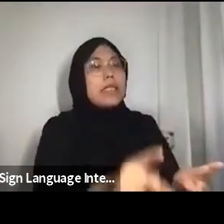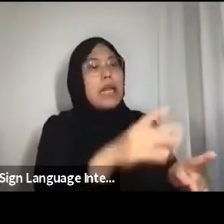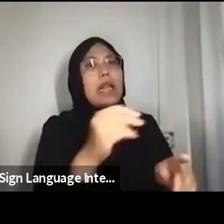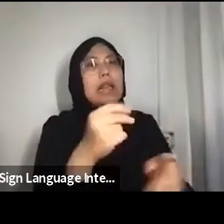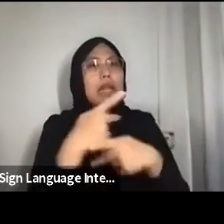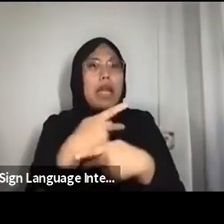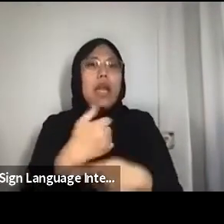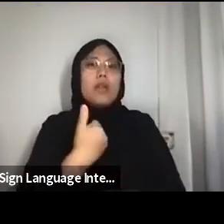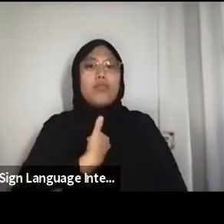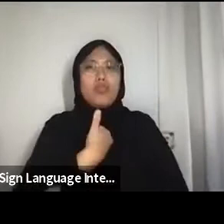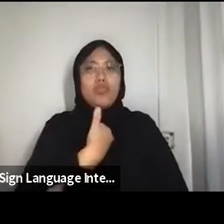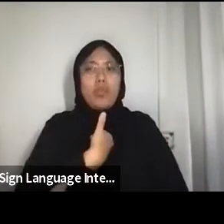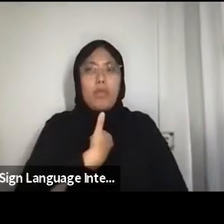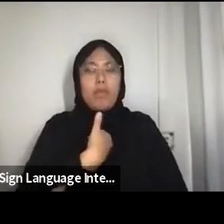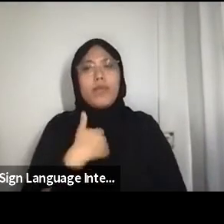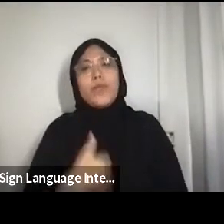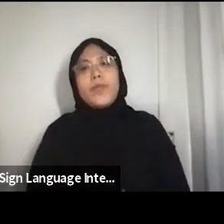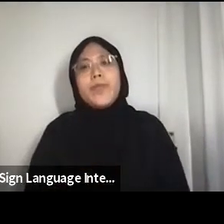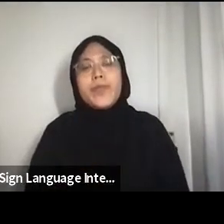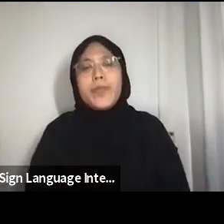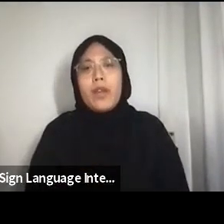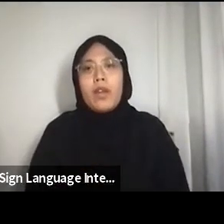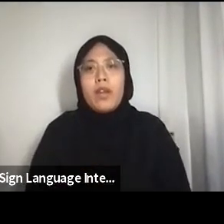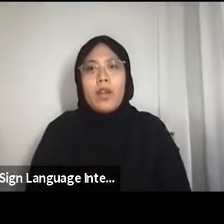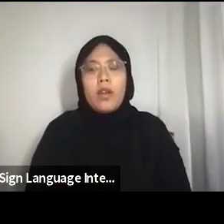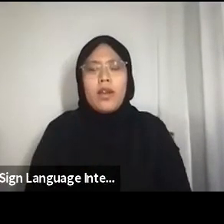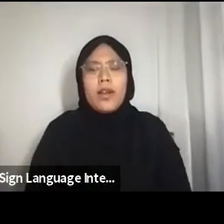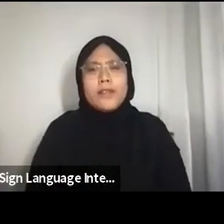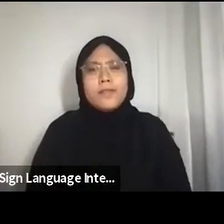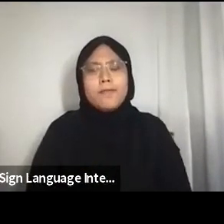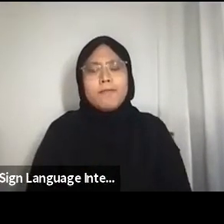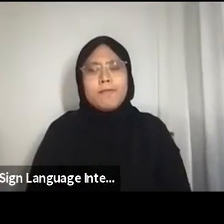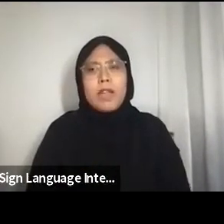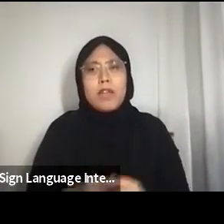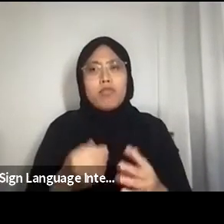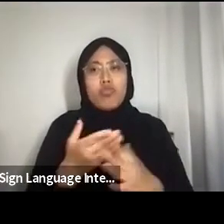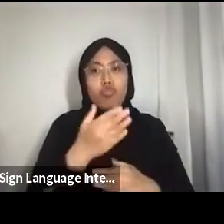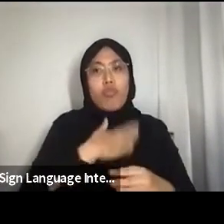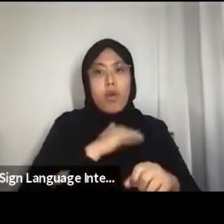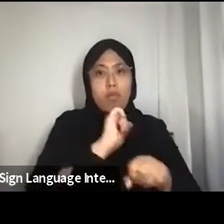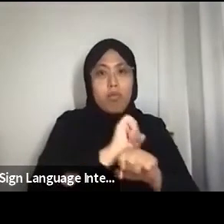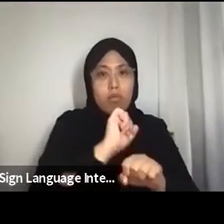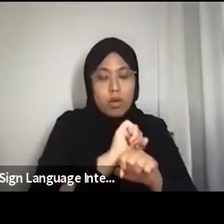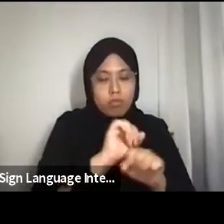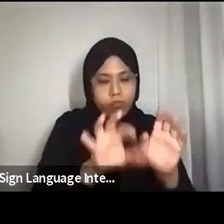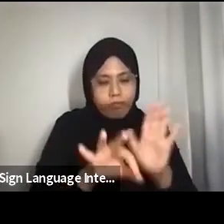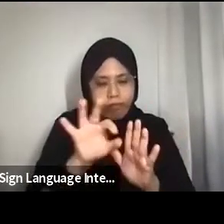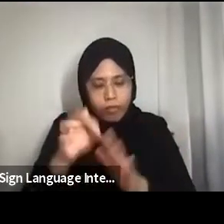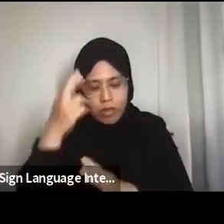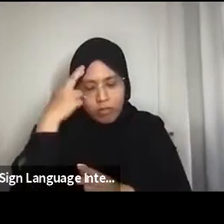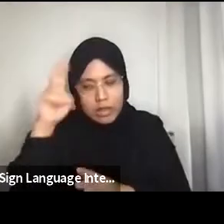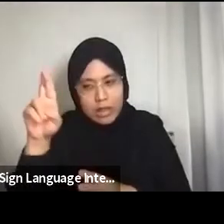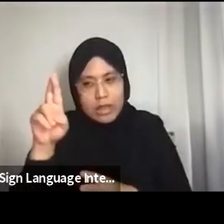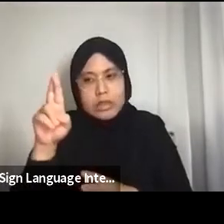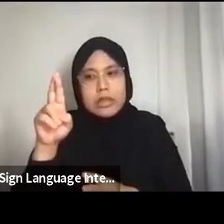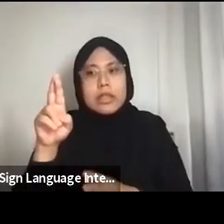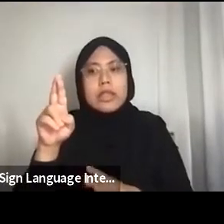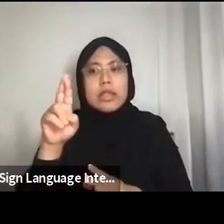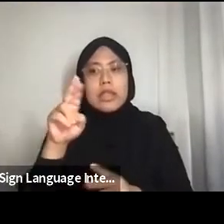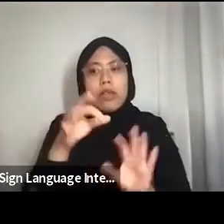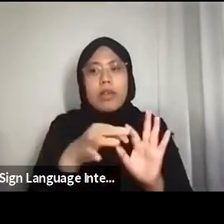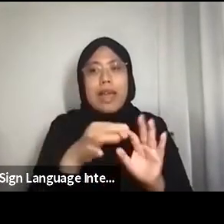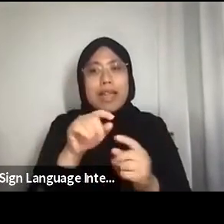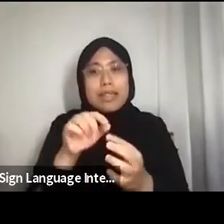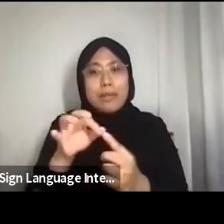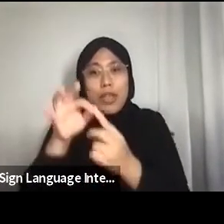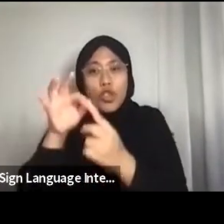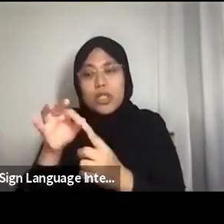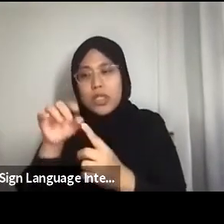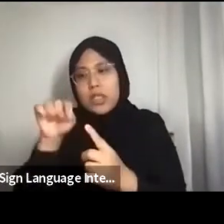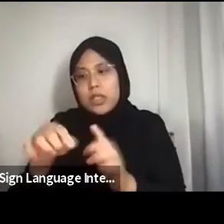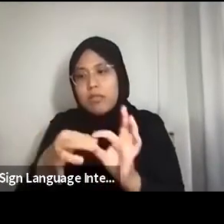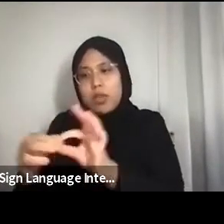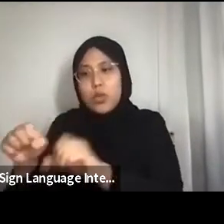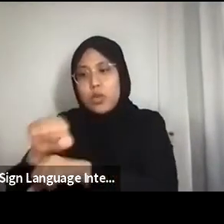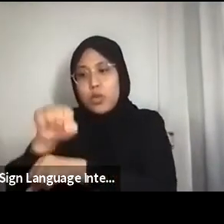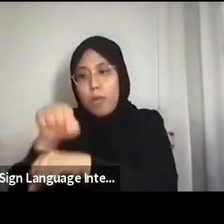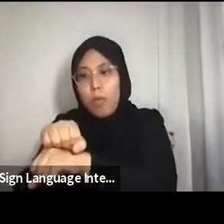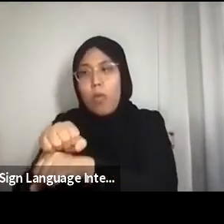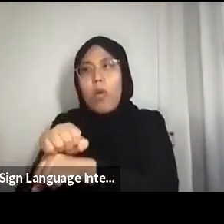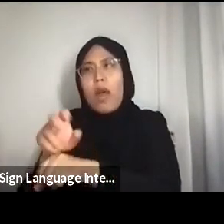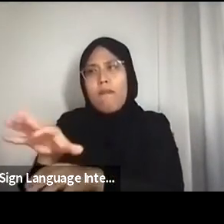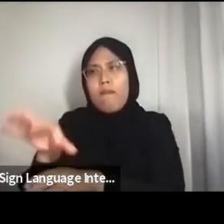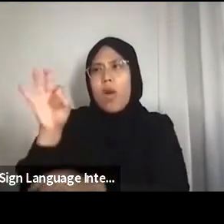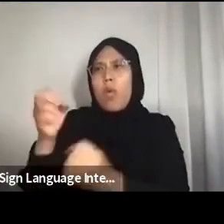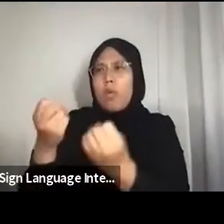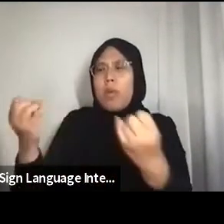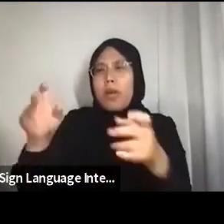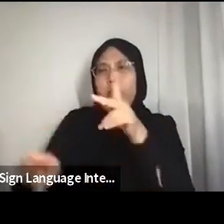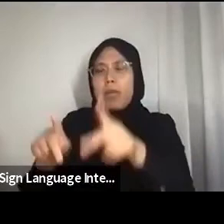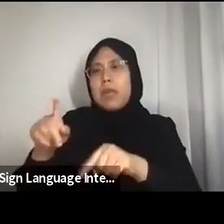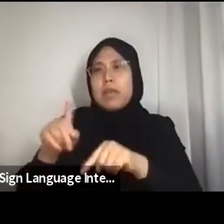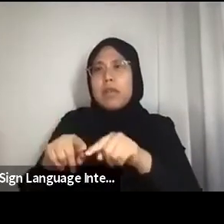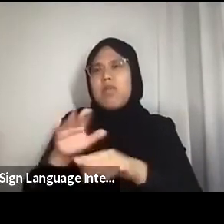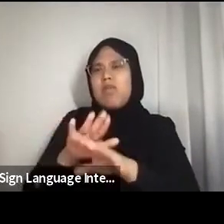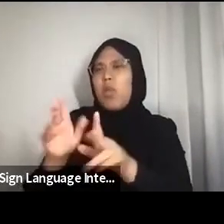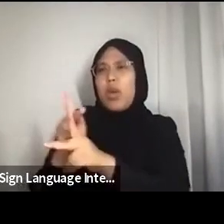One of the things I realised through my work is that, maybe specifically in the context of Singapore, a lot of people are not able to care about whatever’s going on beyond themselves.